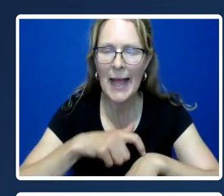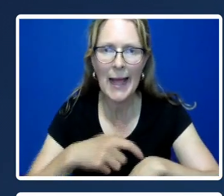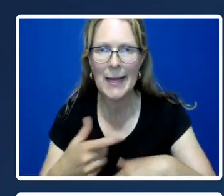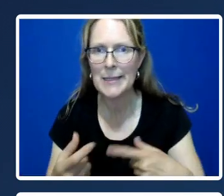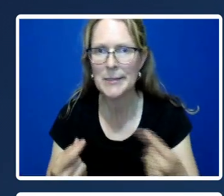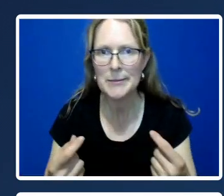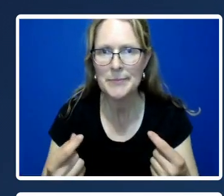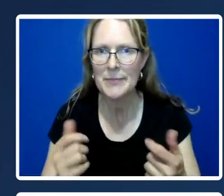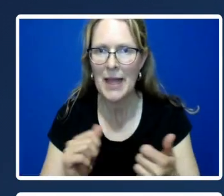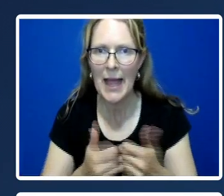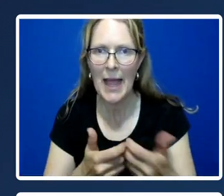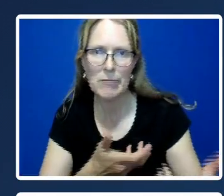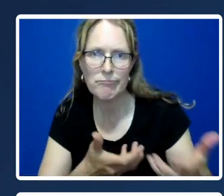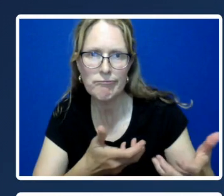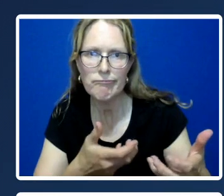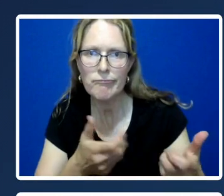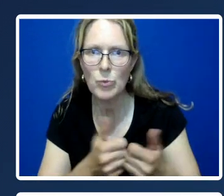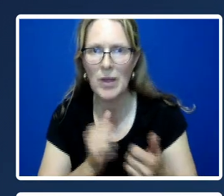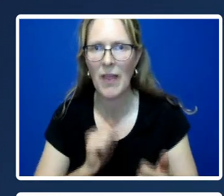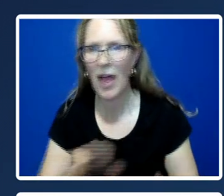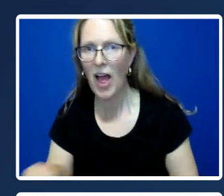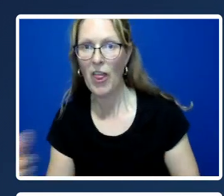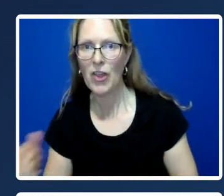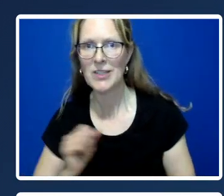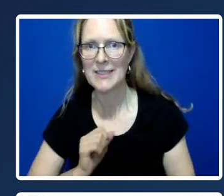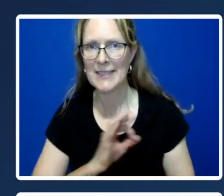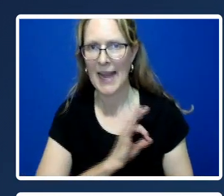staff, and all that kind of thing. That was -- those were a couple of really,